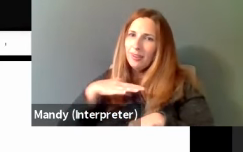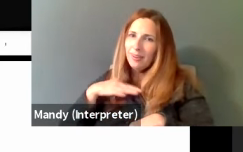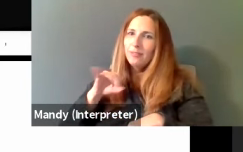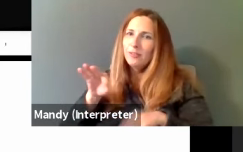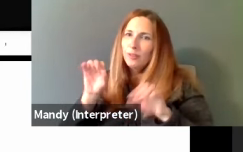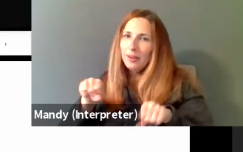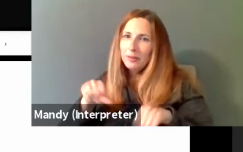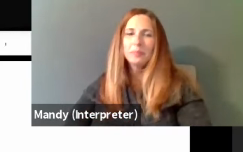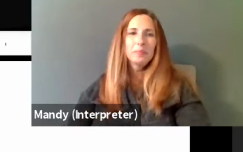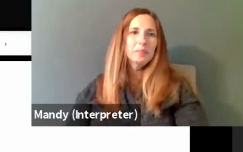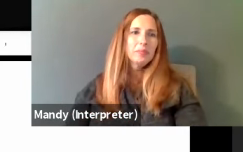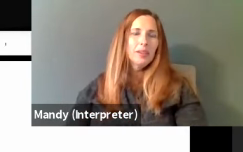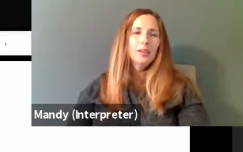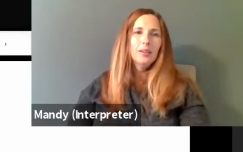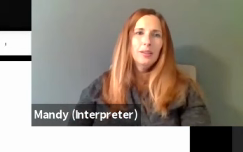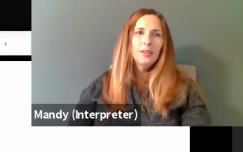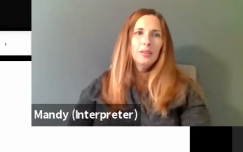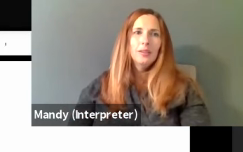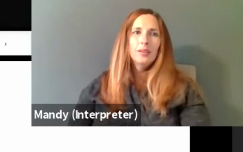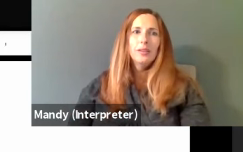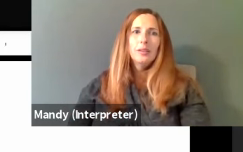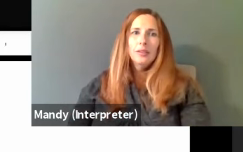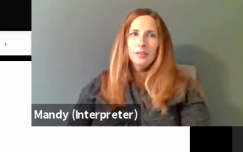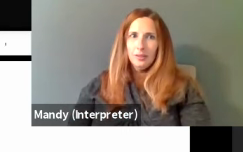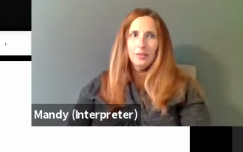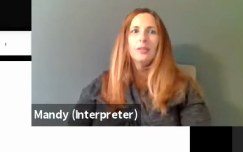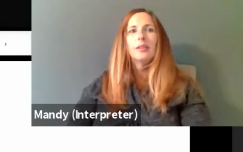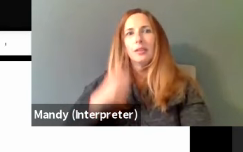Exodus will then go and they move on to a contracted staff